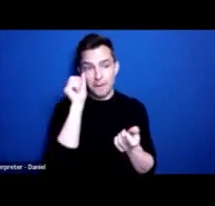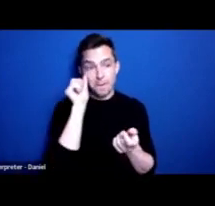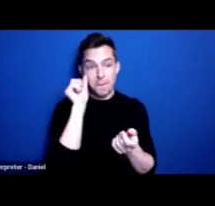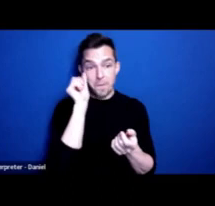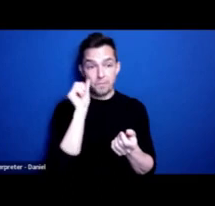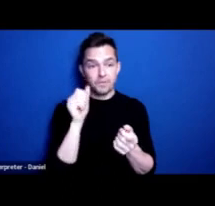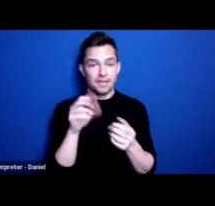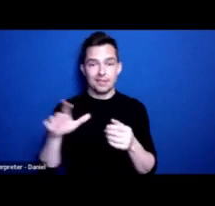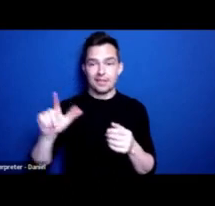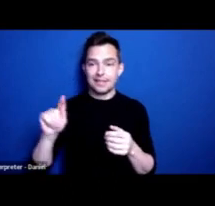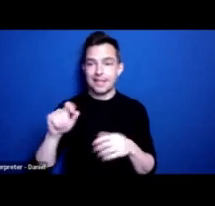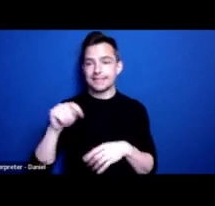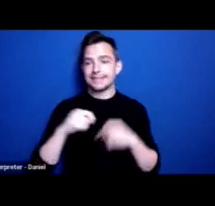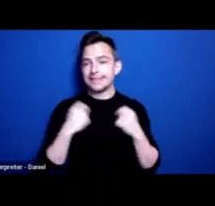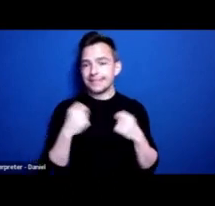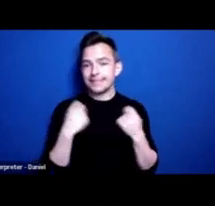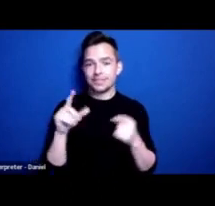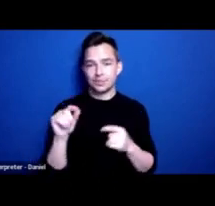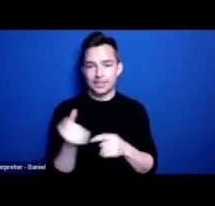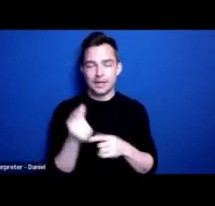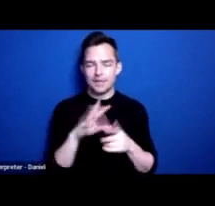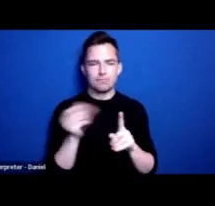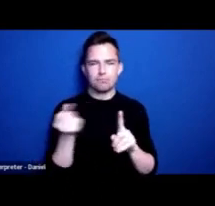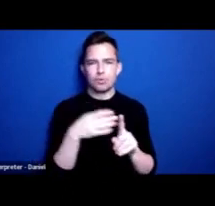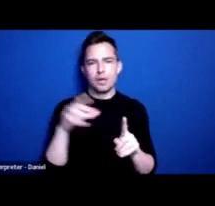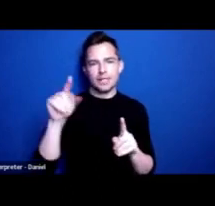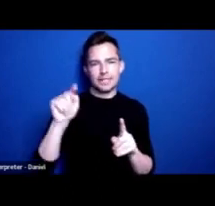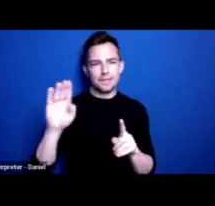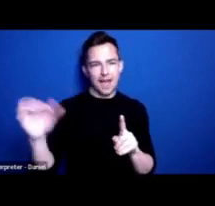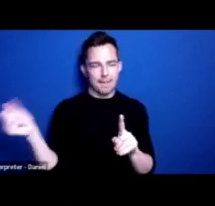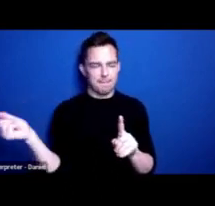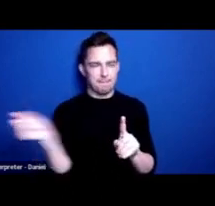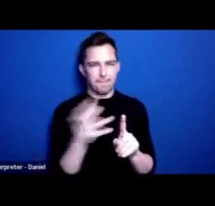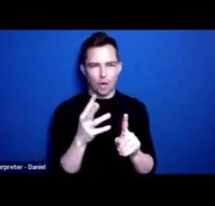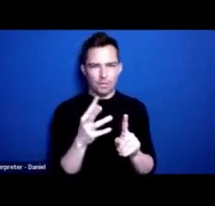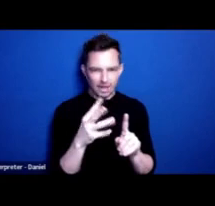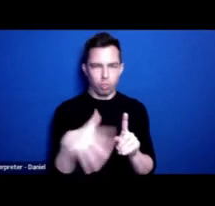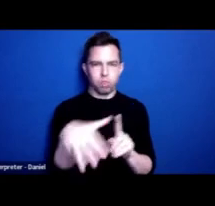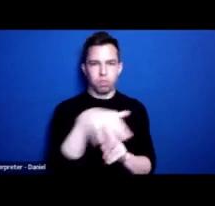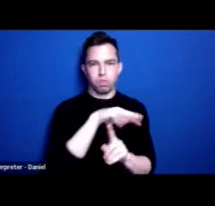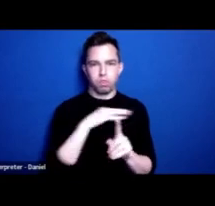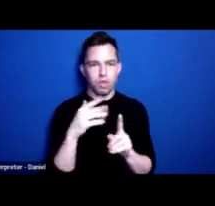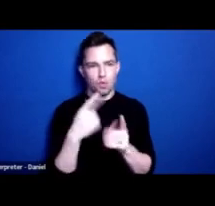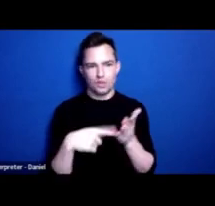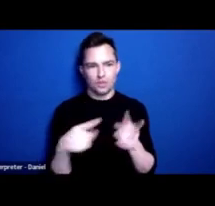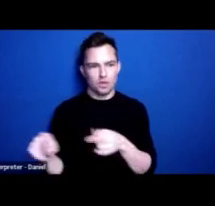late teens or early 20s, but now you throw this brain injury into it, and it was like, What is going on? Next slide, please.